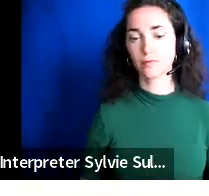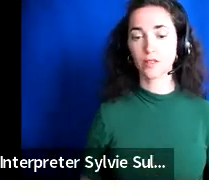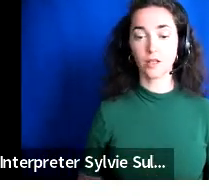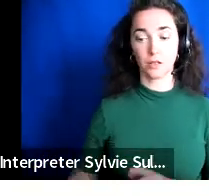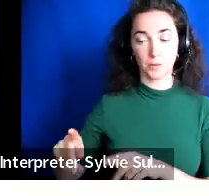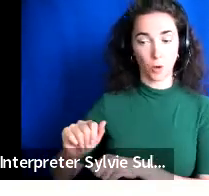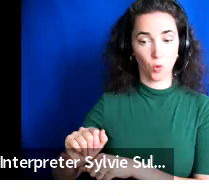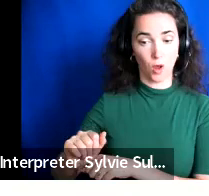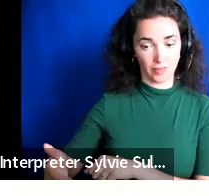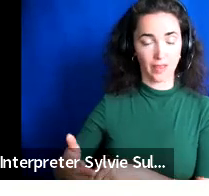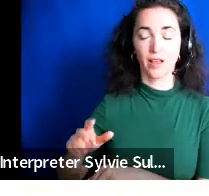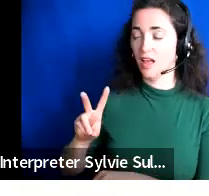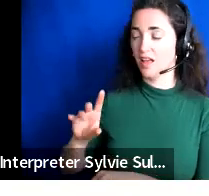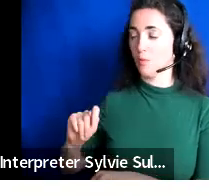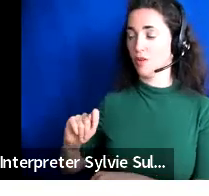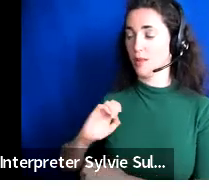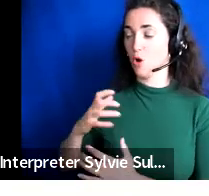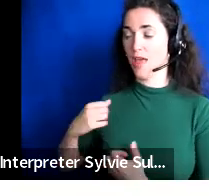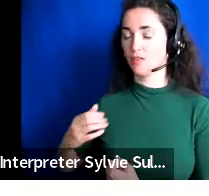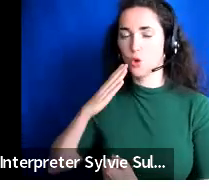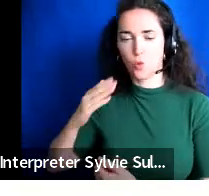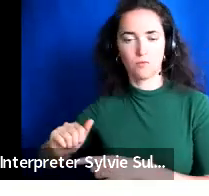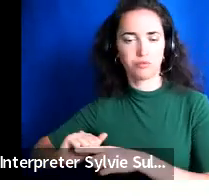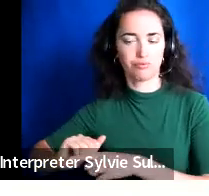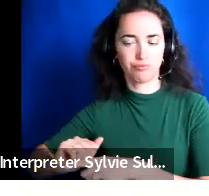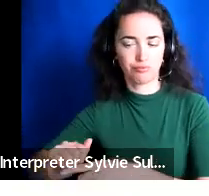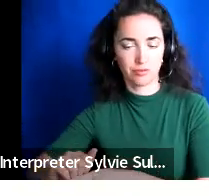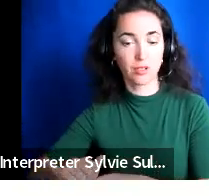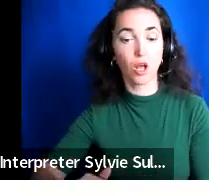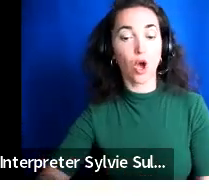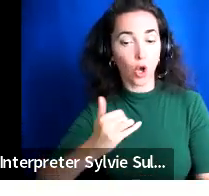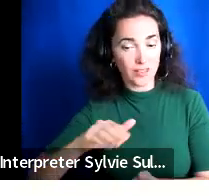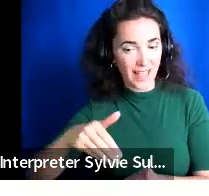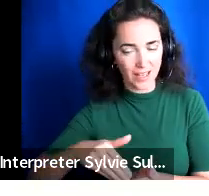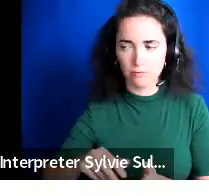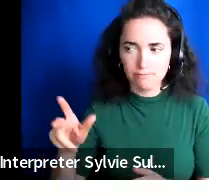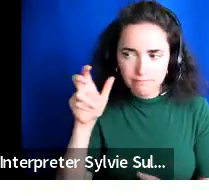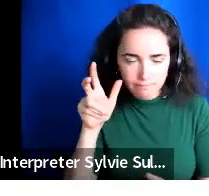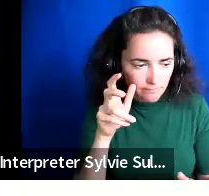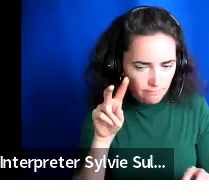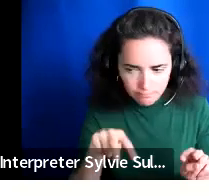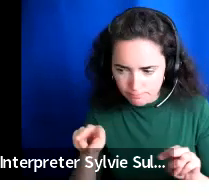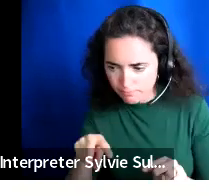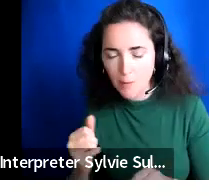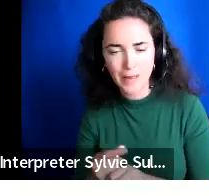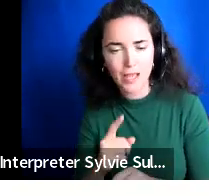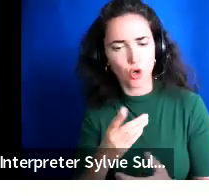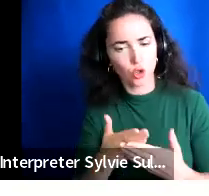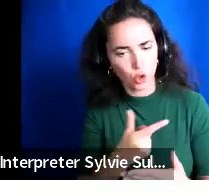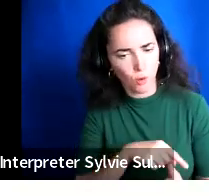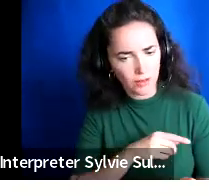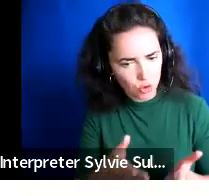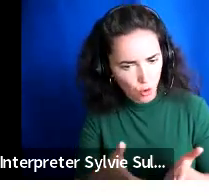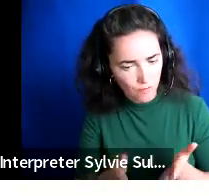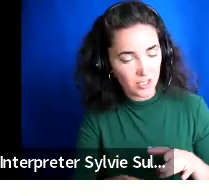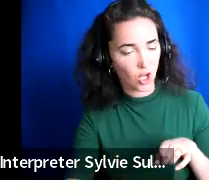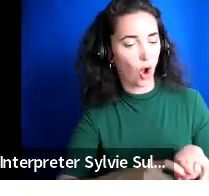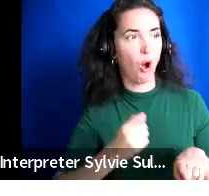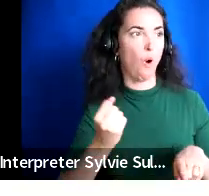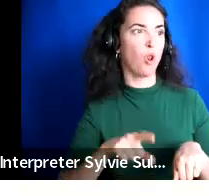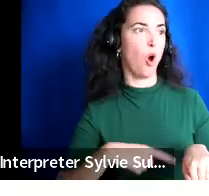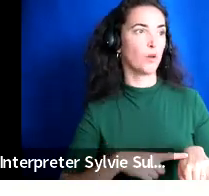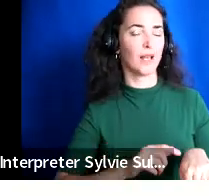through vibrant, emotional health and they're monitoring all the call centers to ensure there's quality services being provided, calls are being answered timely and by professionals.